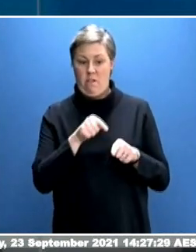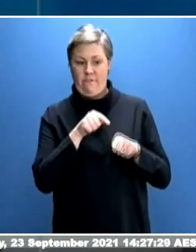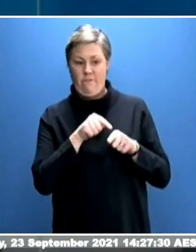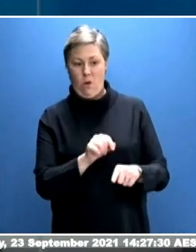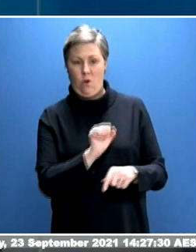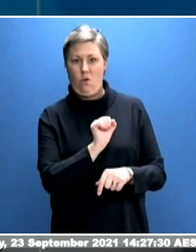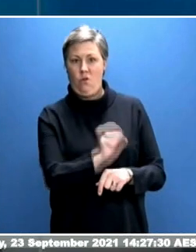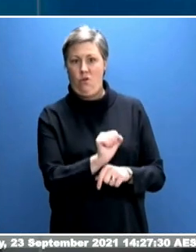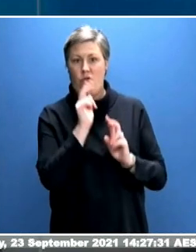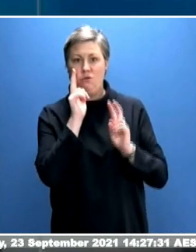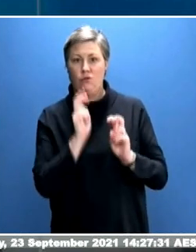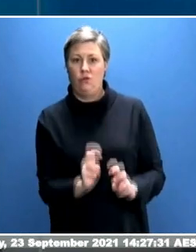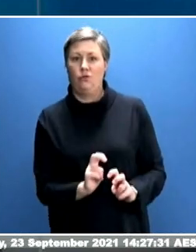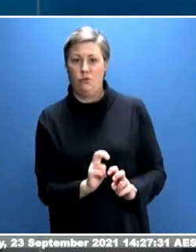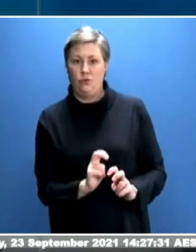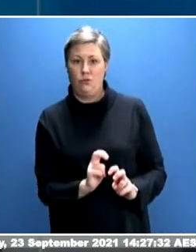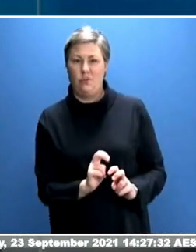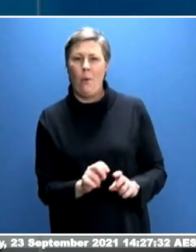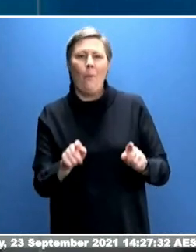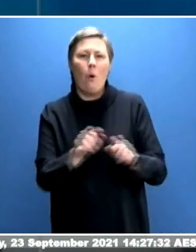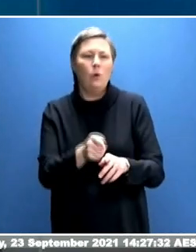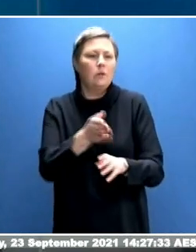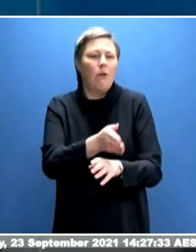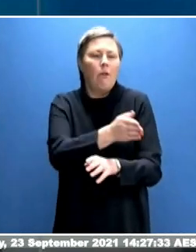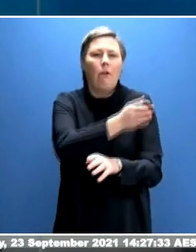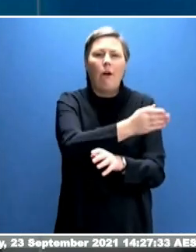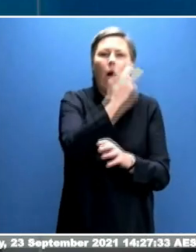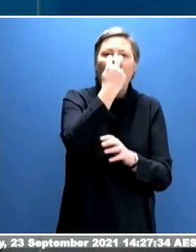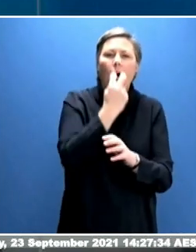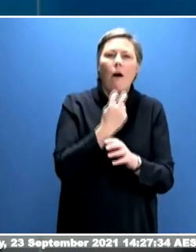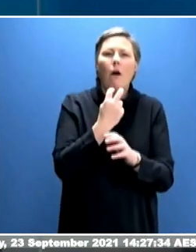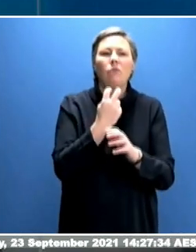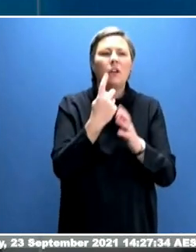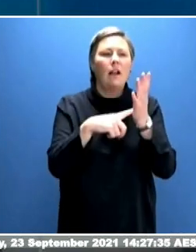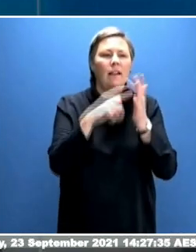We also reviewed the previous material, consultations, legislation